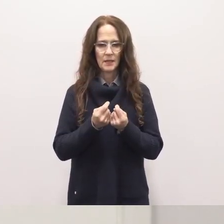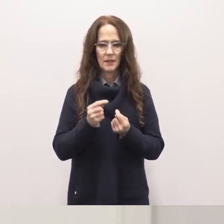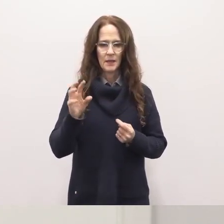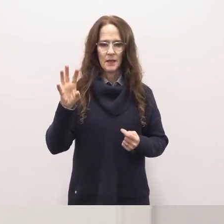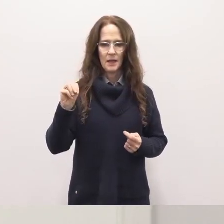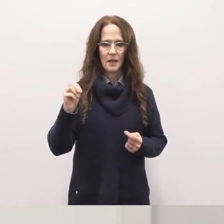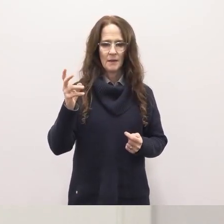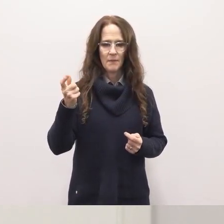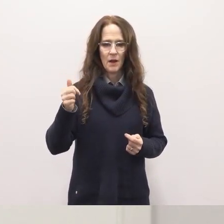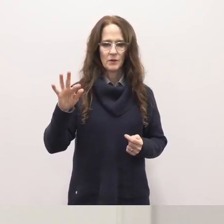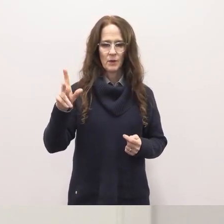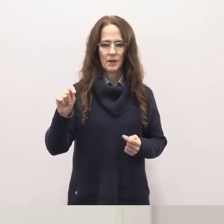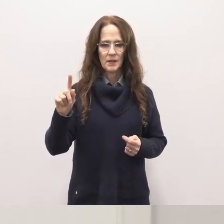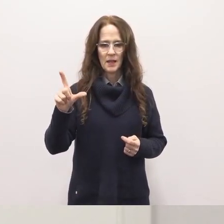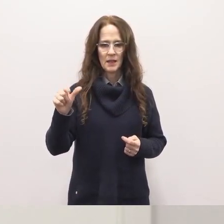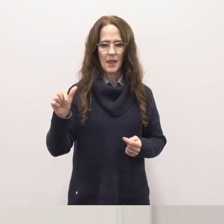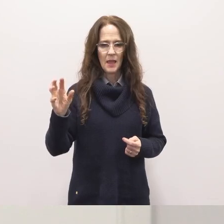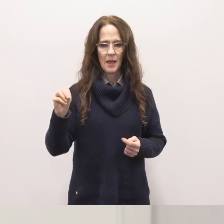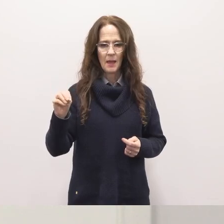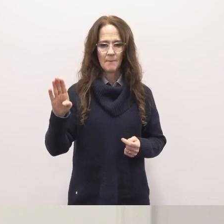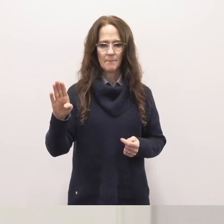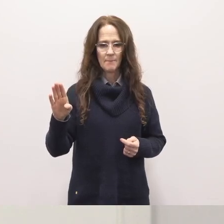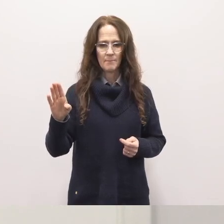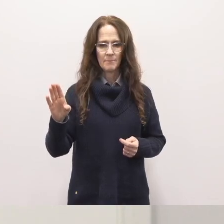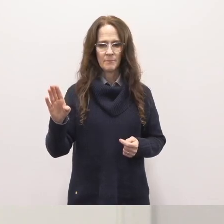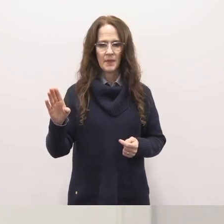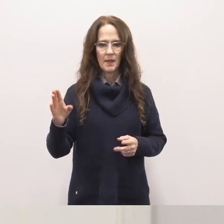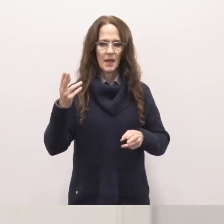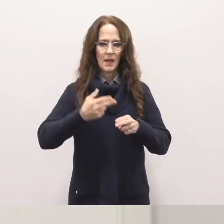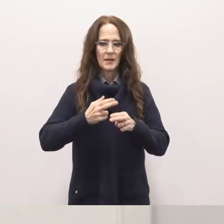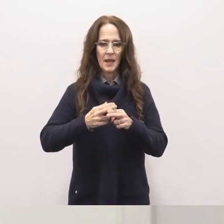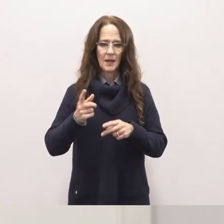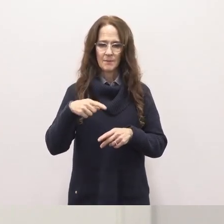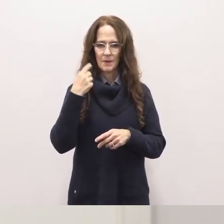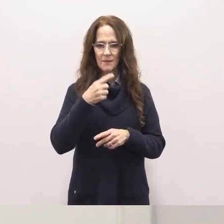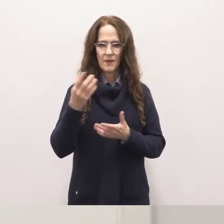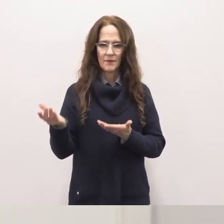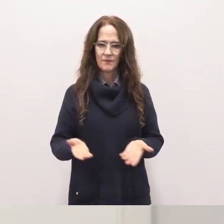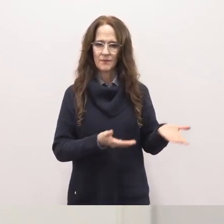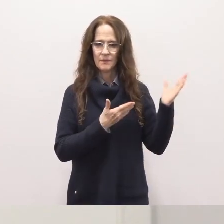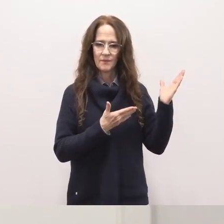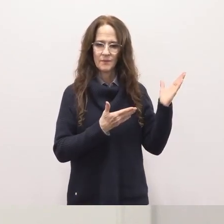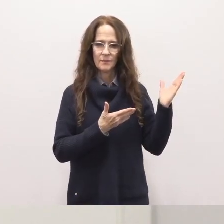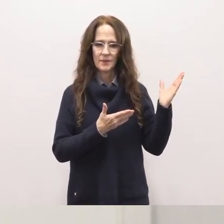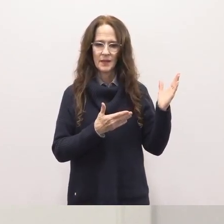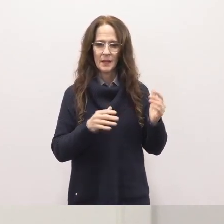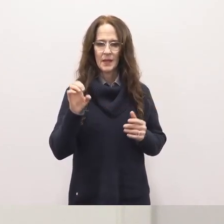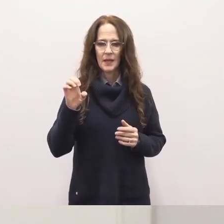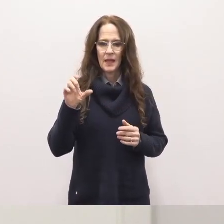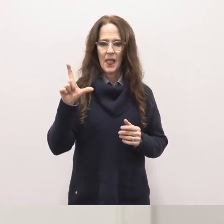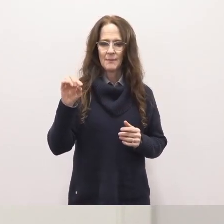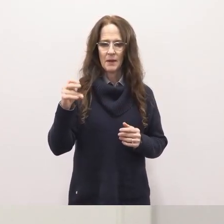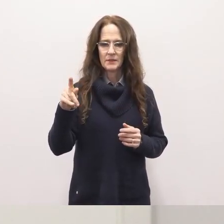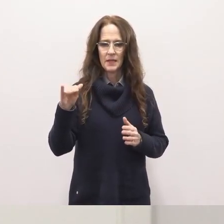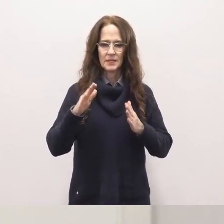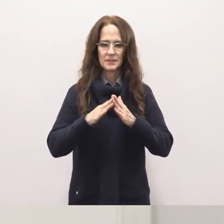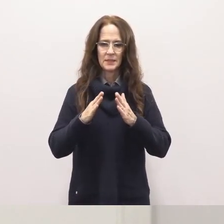So if you'll come to the podium, Margaret, just to put a name on a face, Margaret Lam comes to us from El Monte City School District.